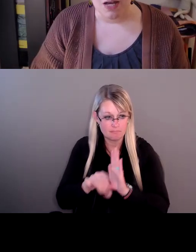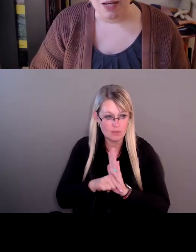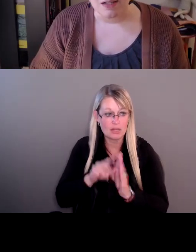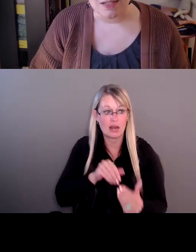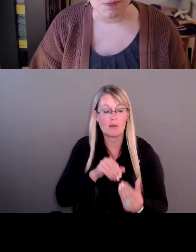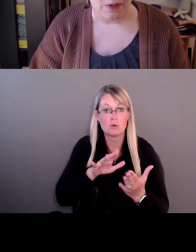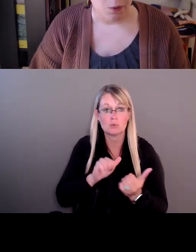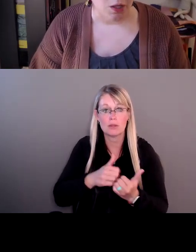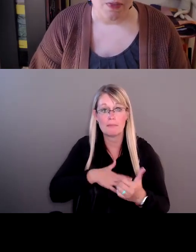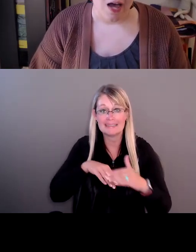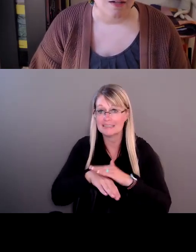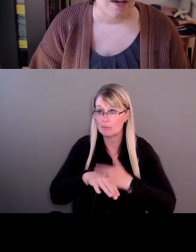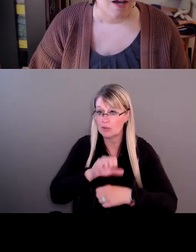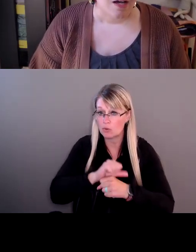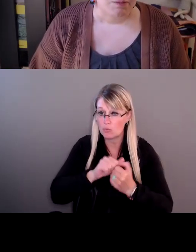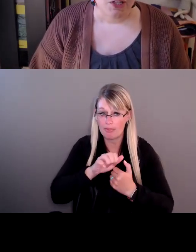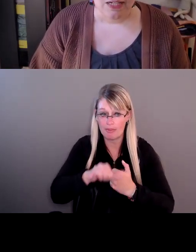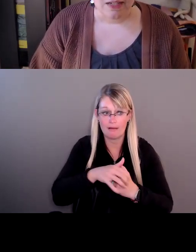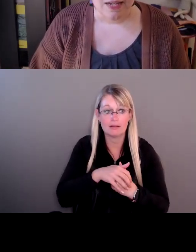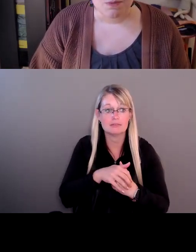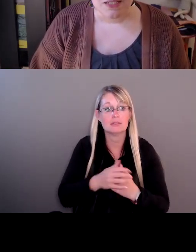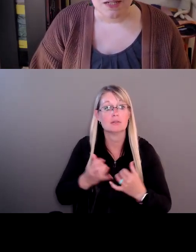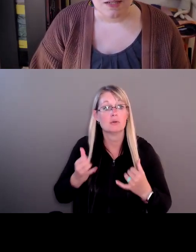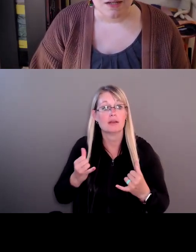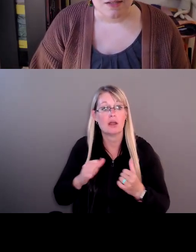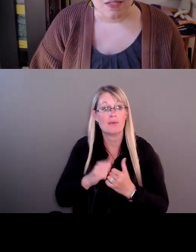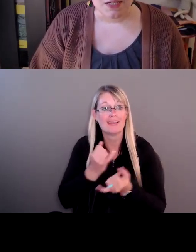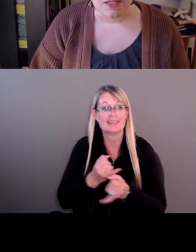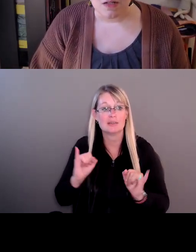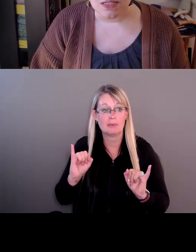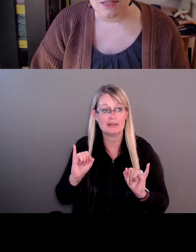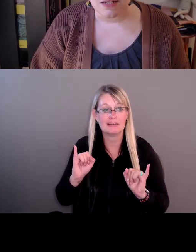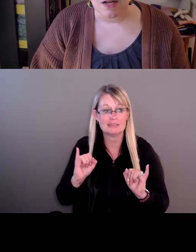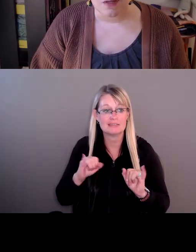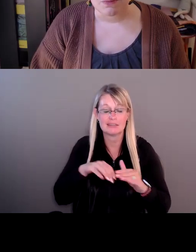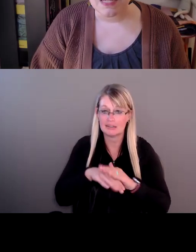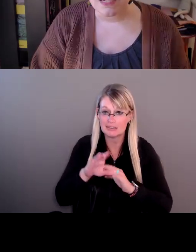my accessibility work with that. Currently an independent accessibility consultant based in